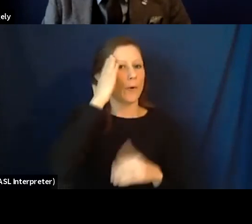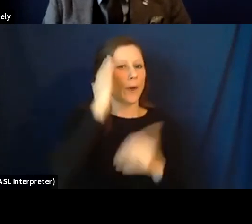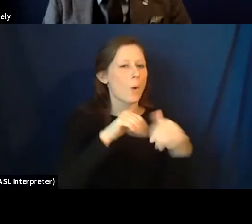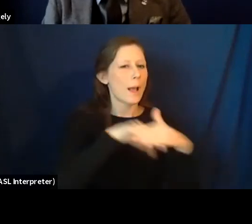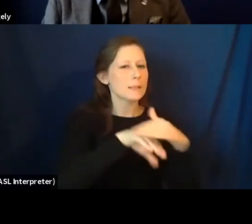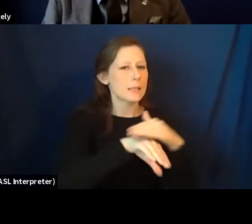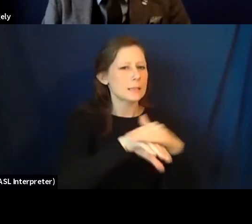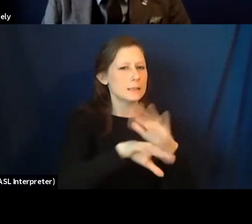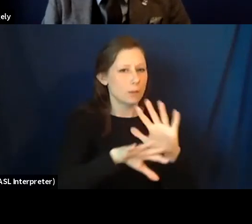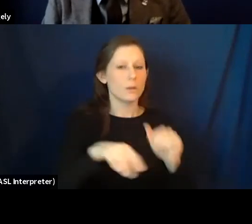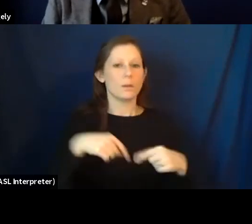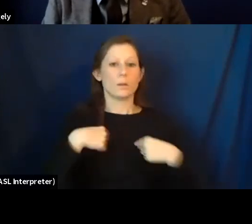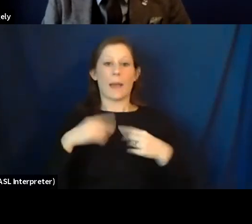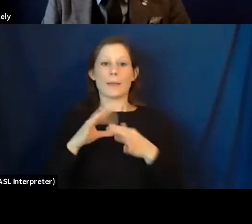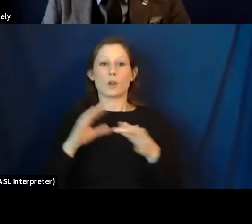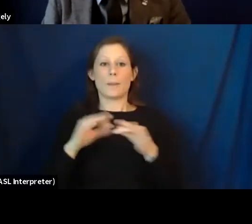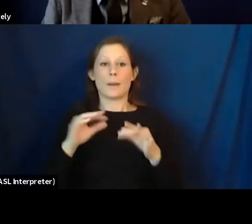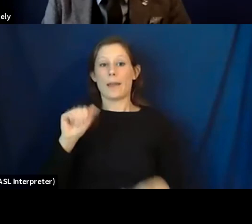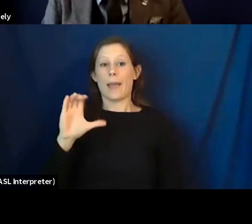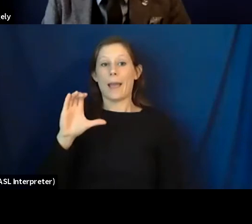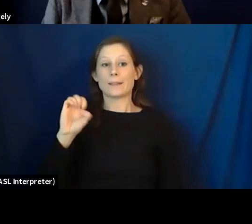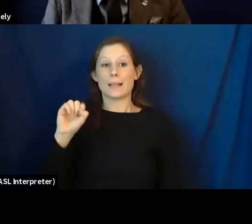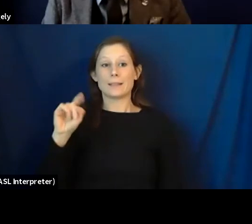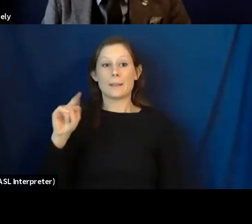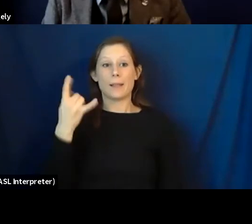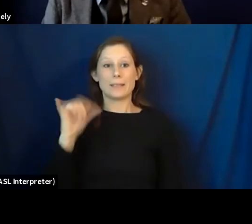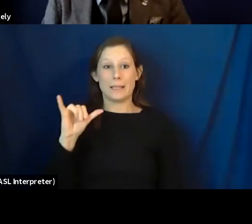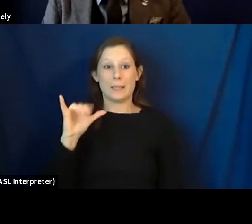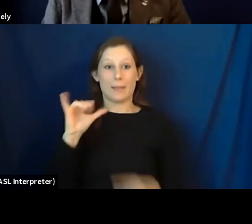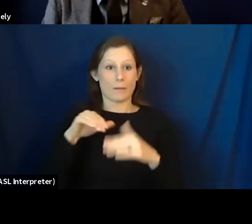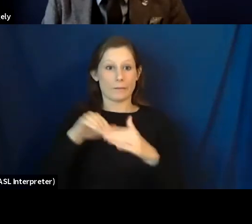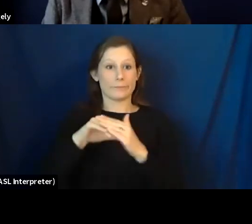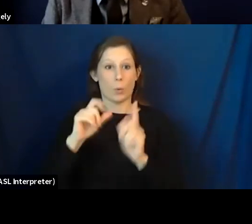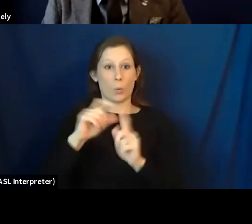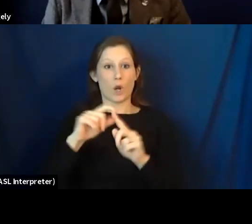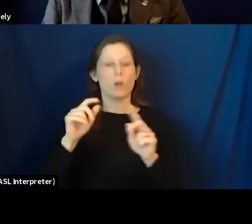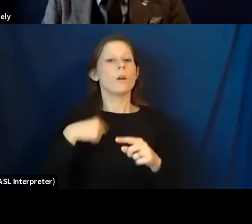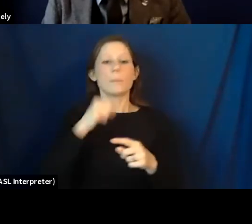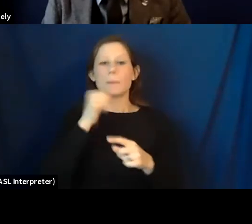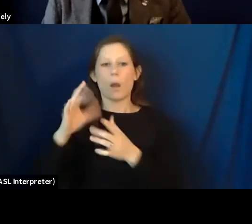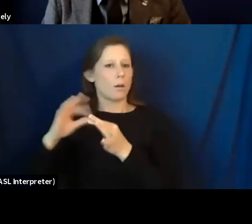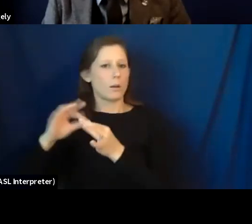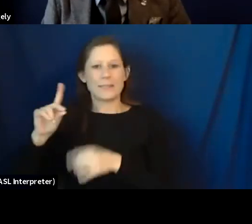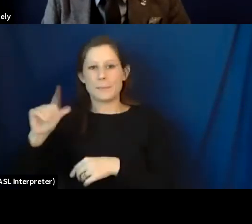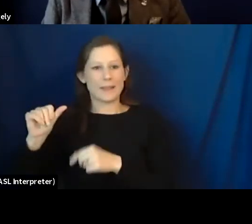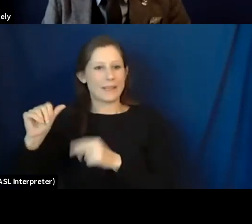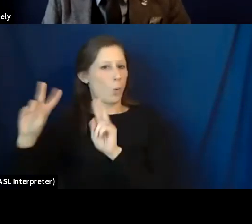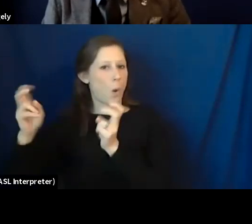accessibility i'm not only talking about uh quote disability i'm also talking about language